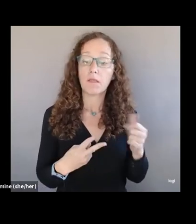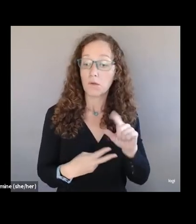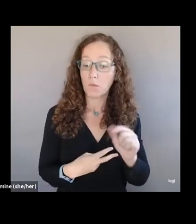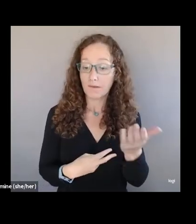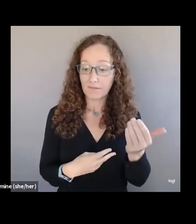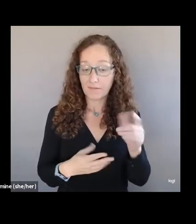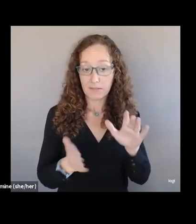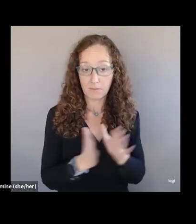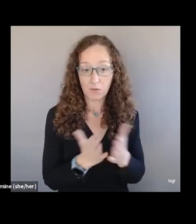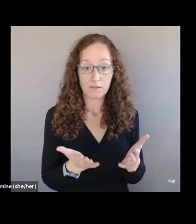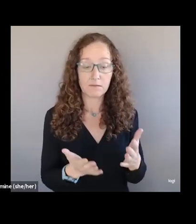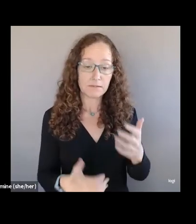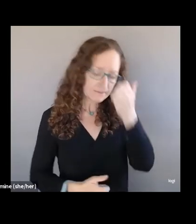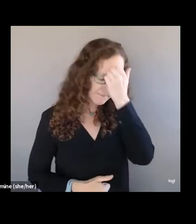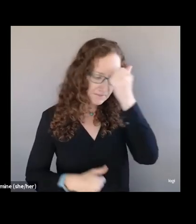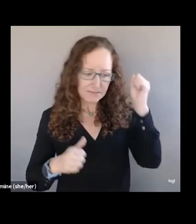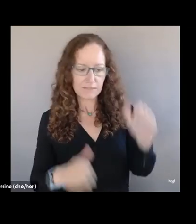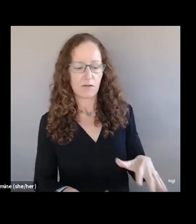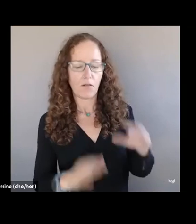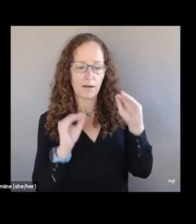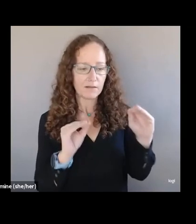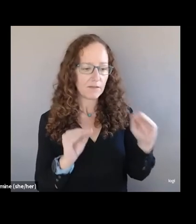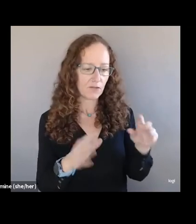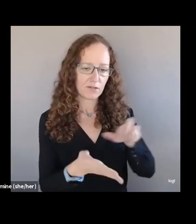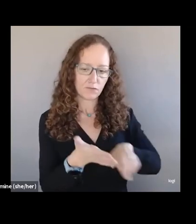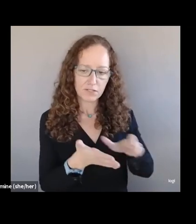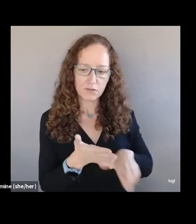colonizing educational research from ownership to answer